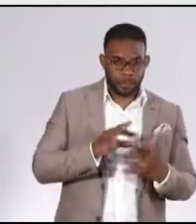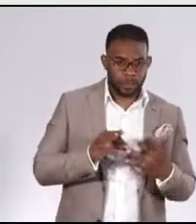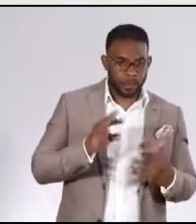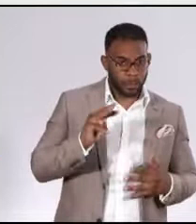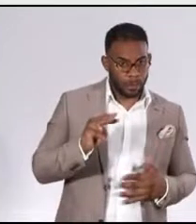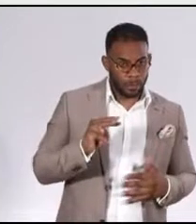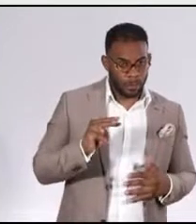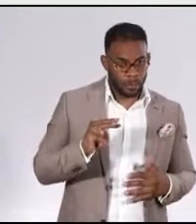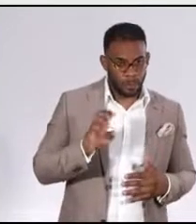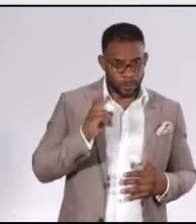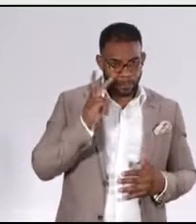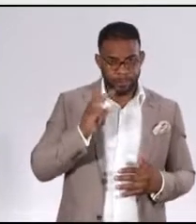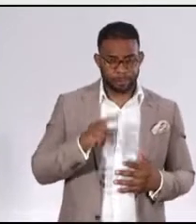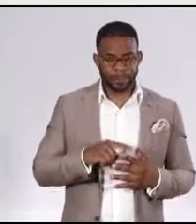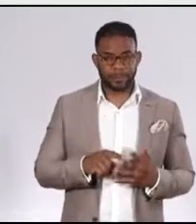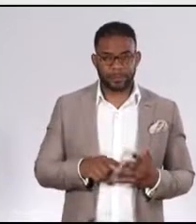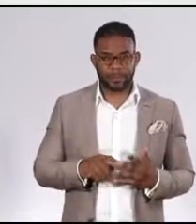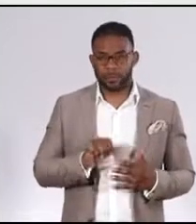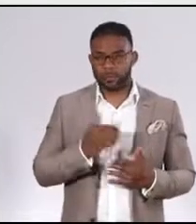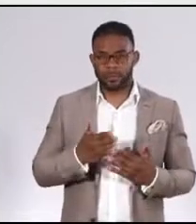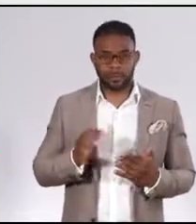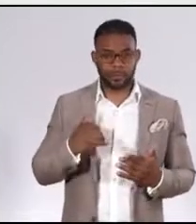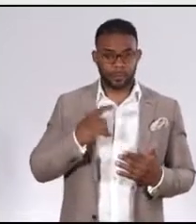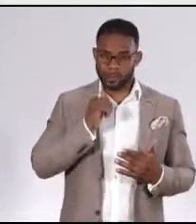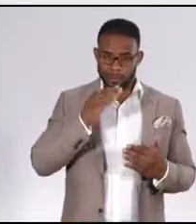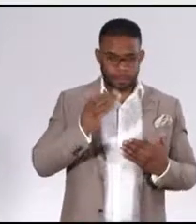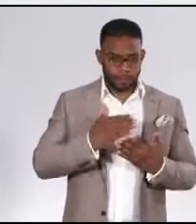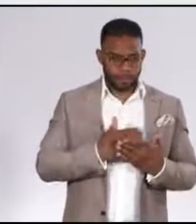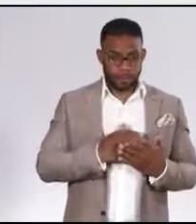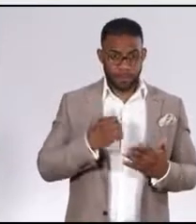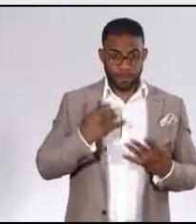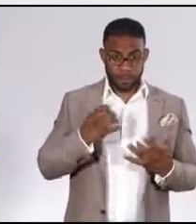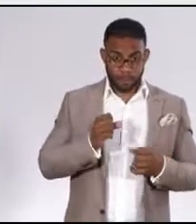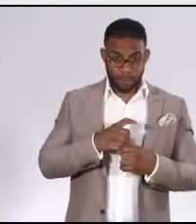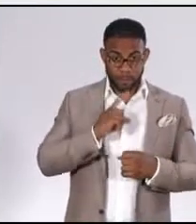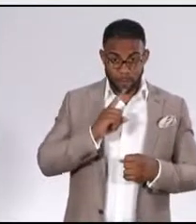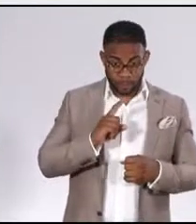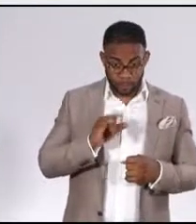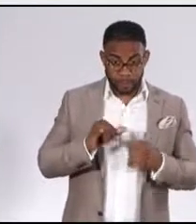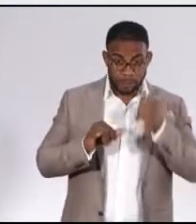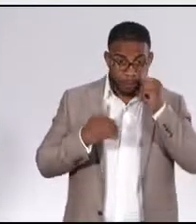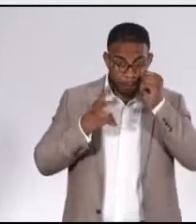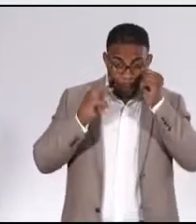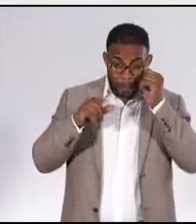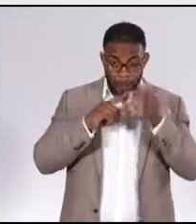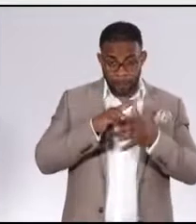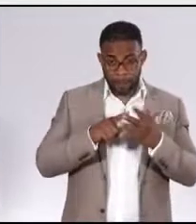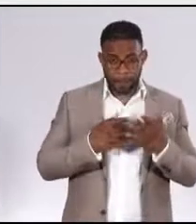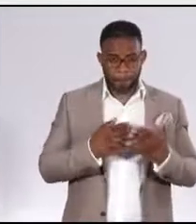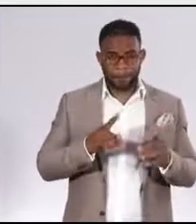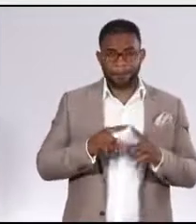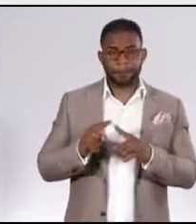we're seeing uh other things that we haven't listed. So we wanna make sure that we hear about those things as well. We want to hear